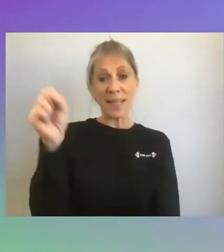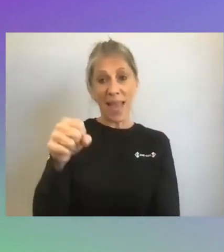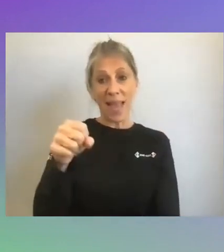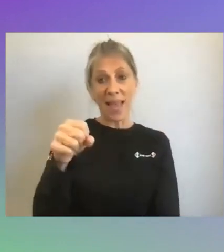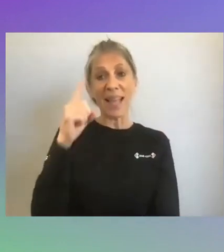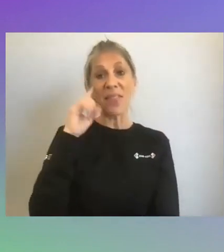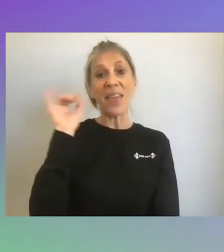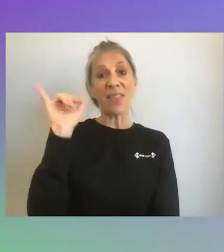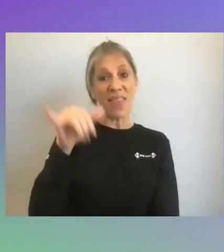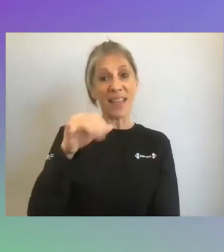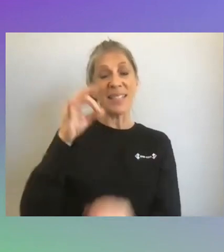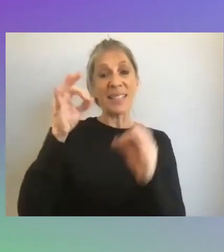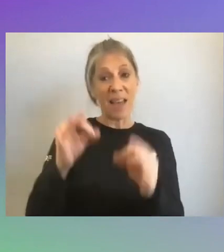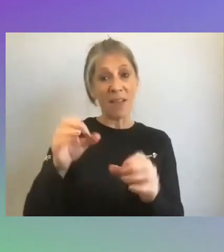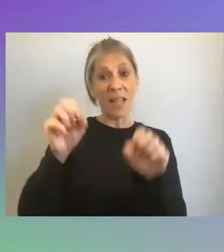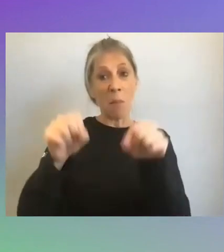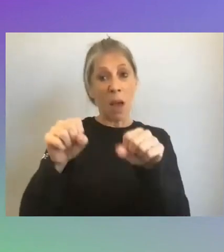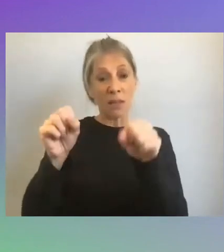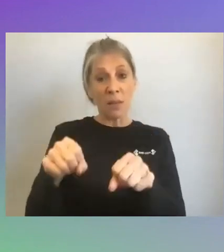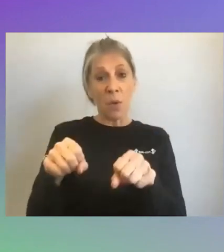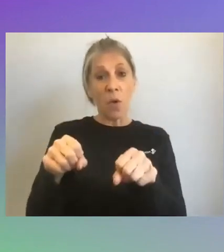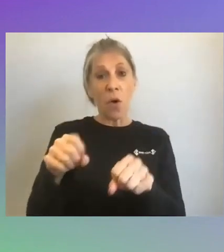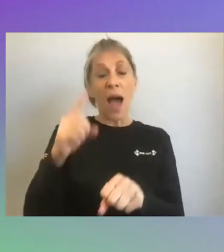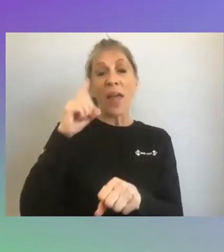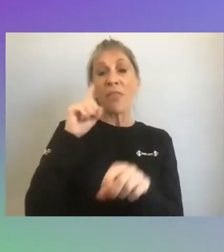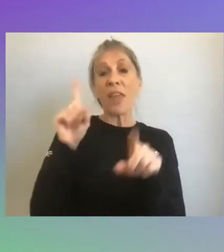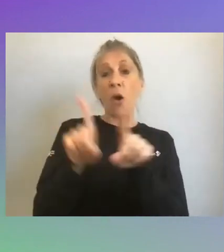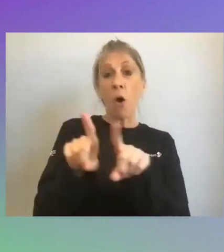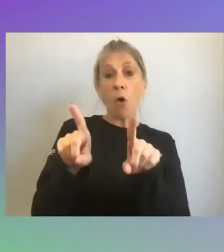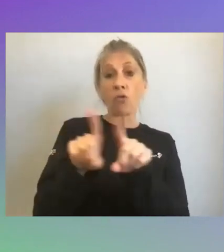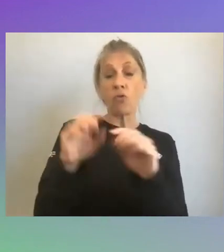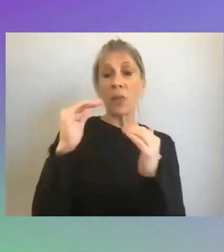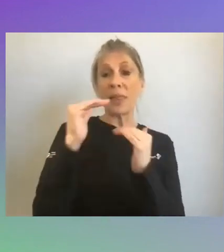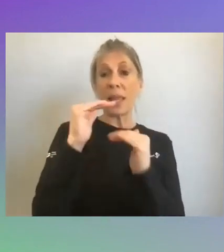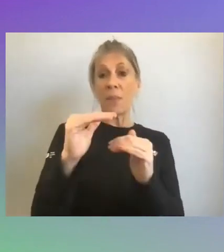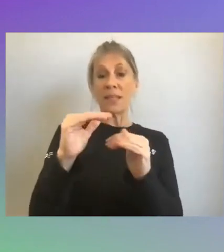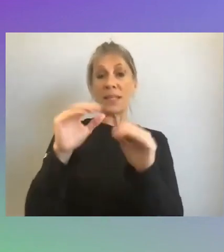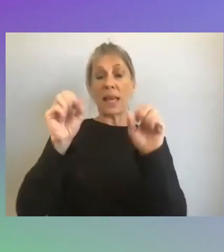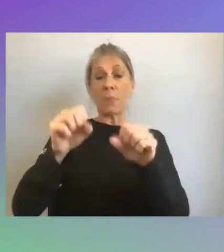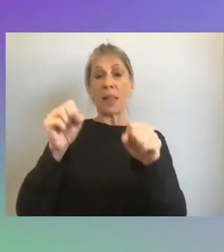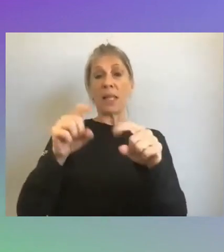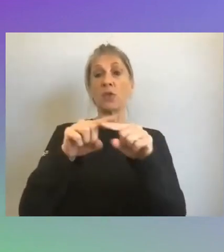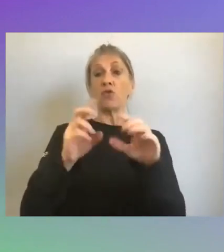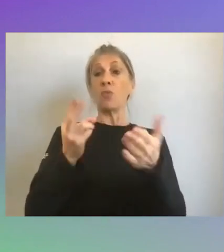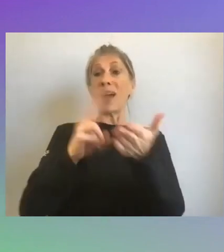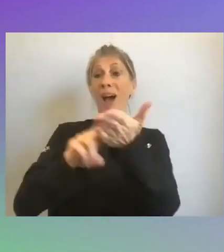definitely possible. Um I think also it also limits the ability to do contract work because the